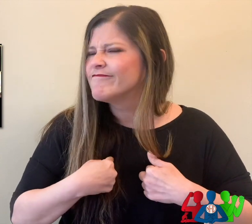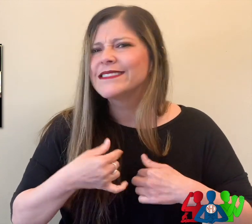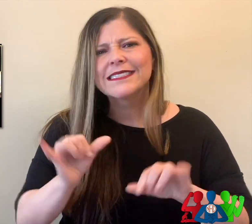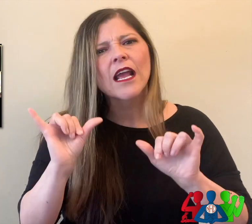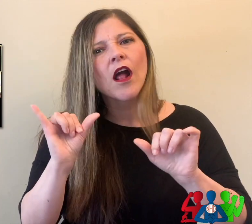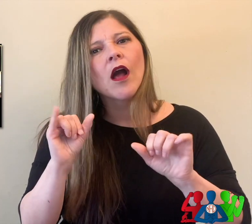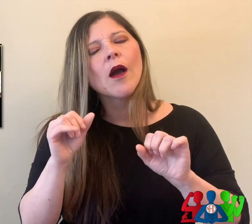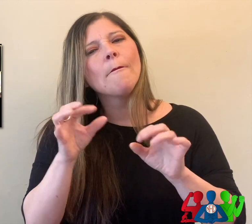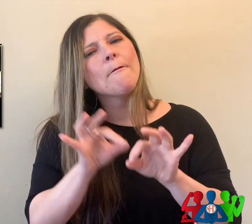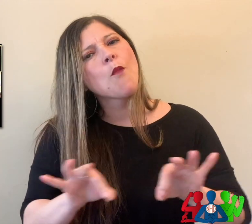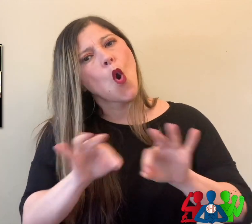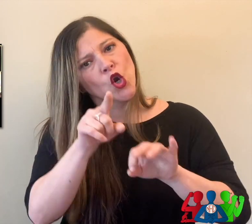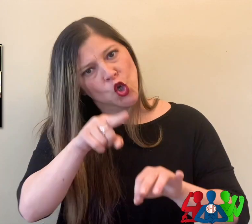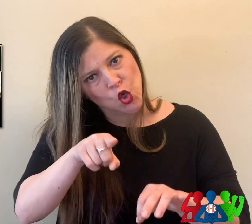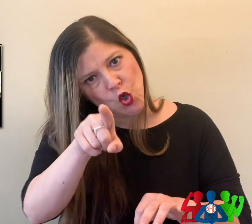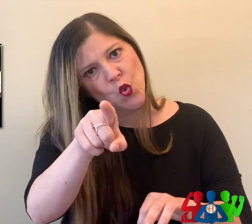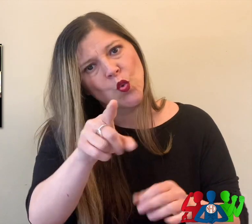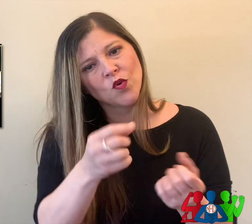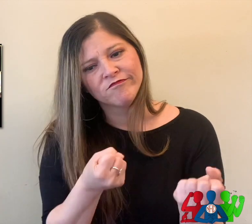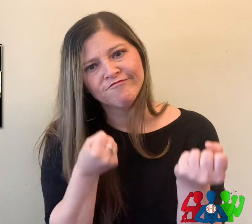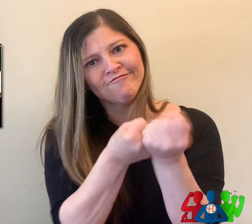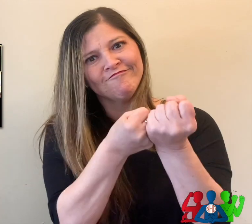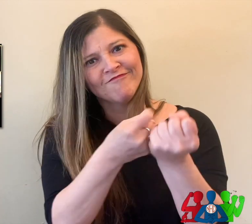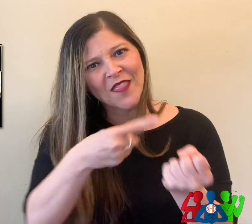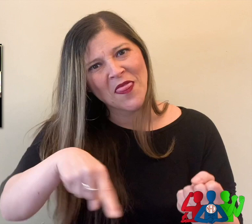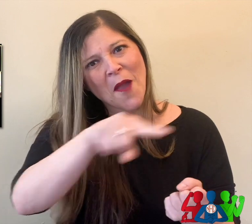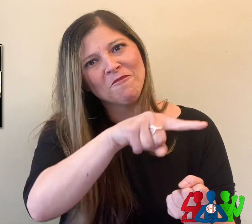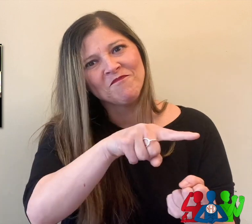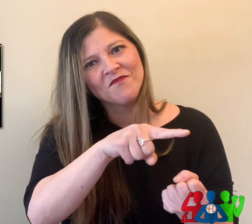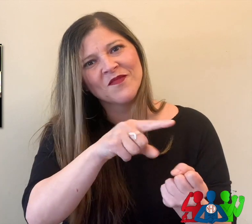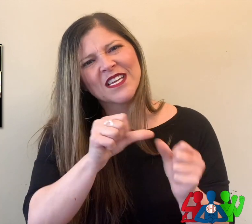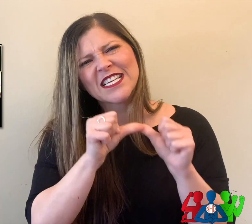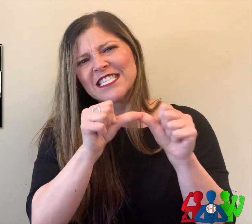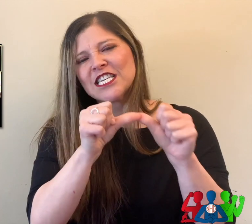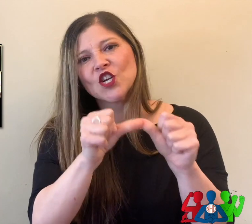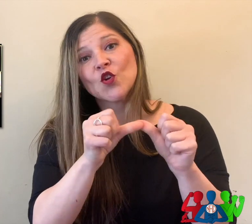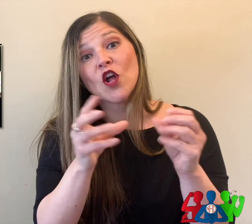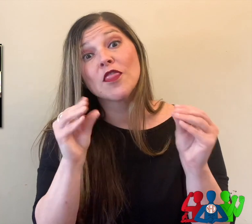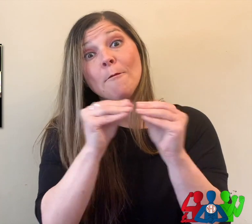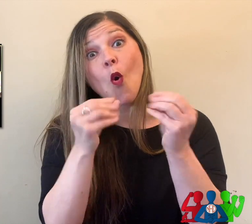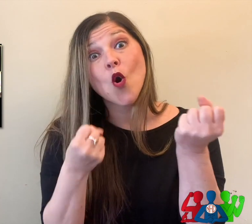struggle with their skills or their identity, but it's important that you support them